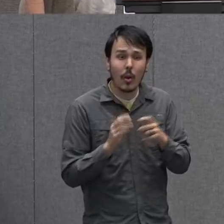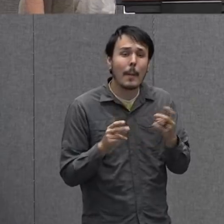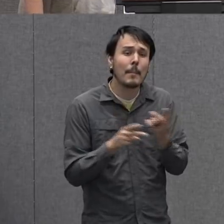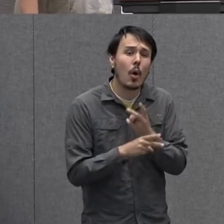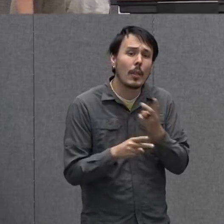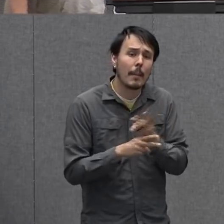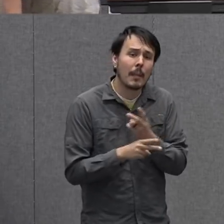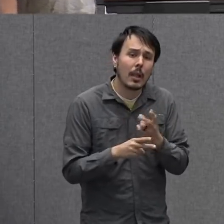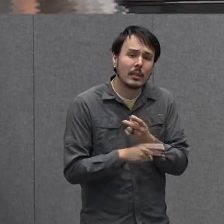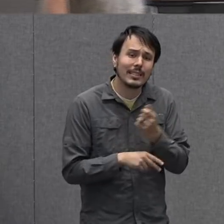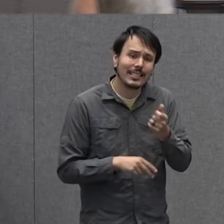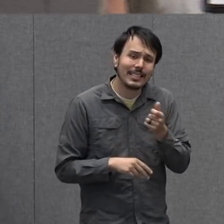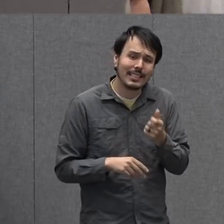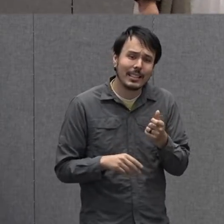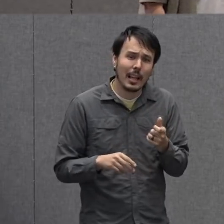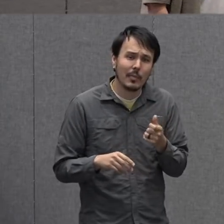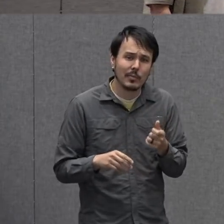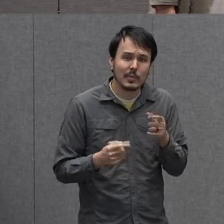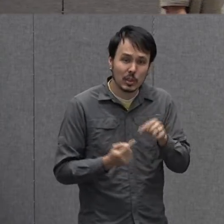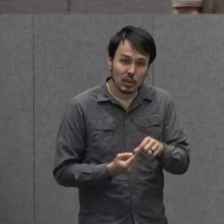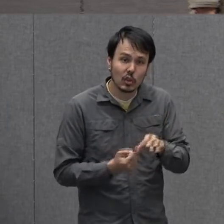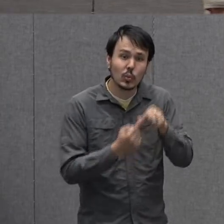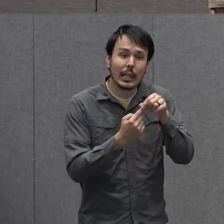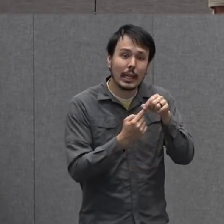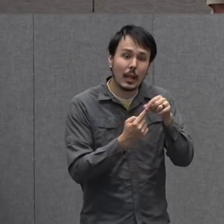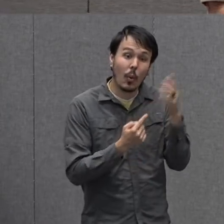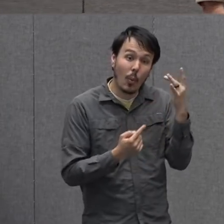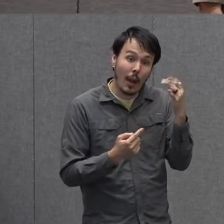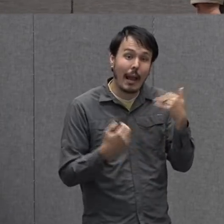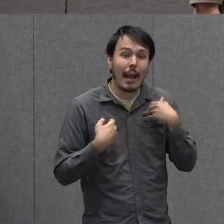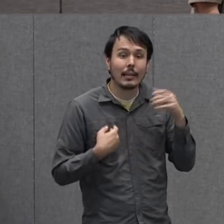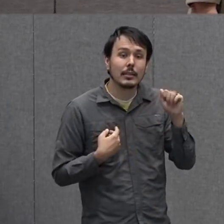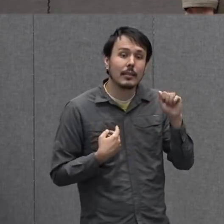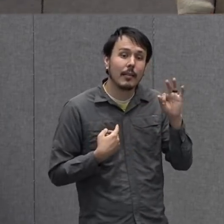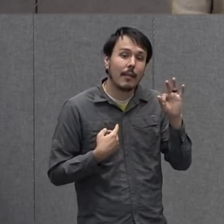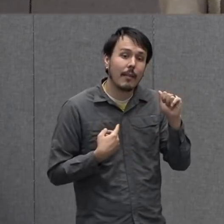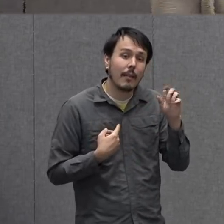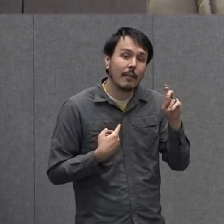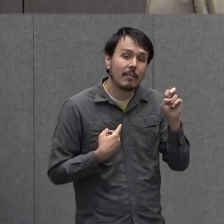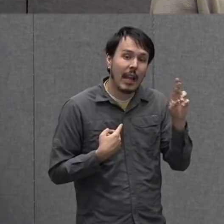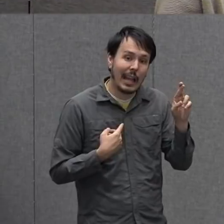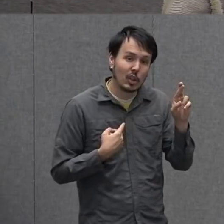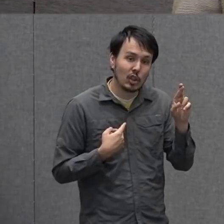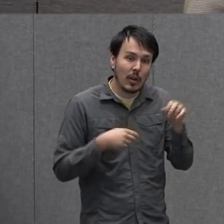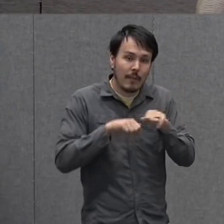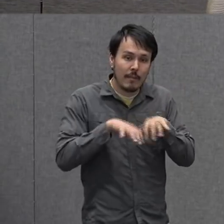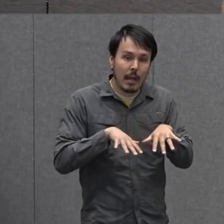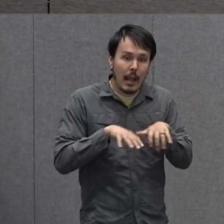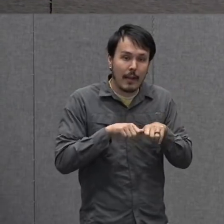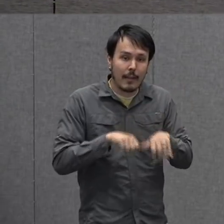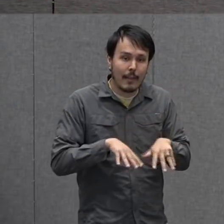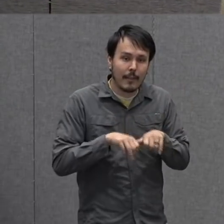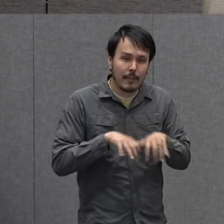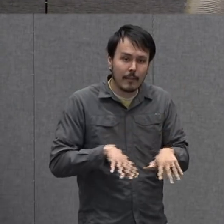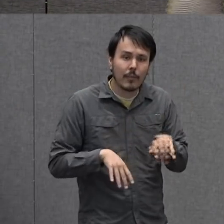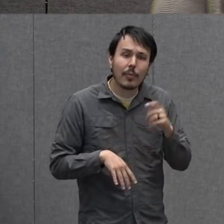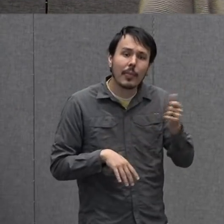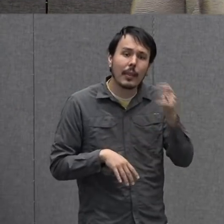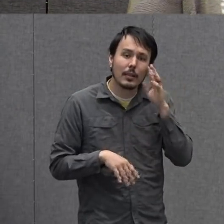is completely unique in the fact that it has factors. And those two factors multiplied together make a product.